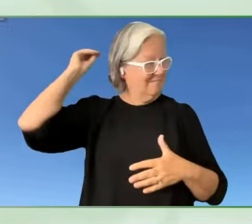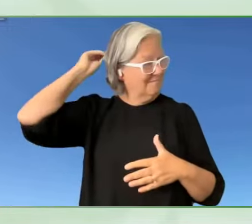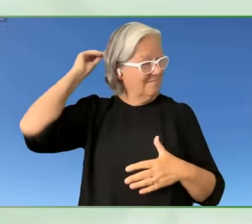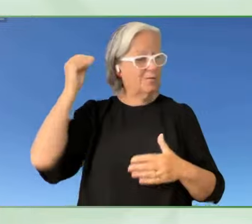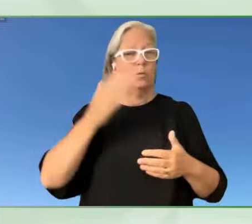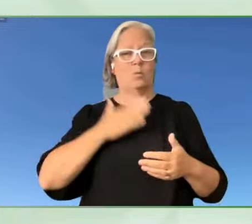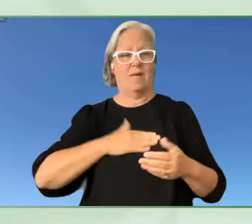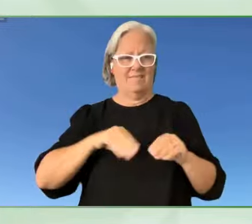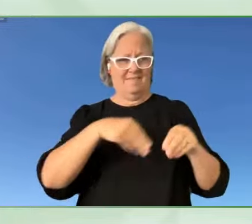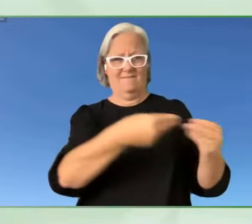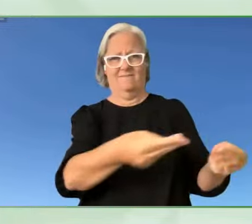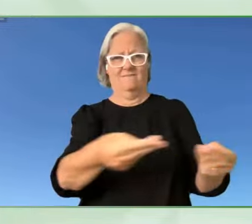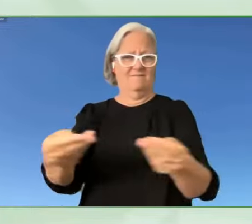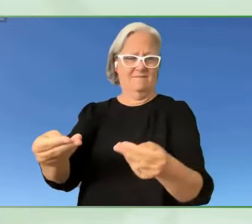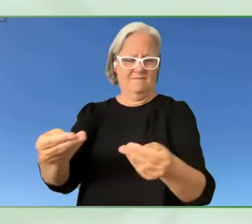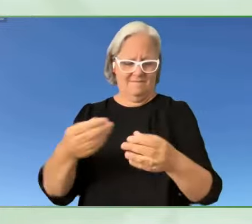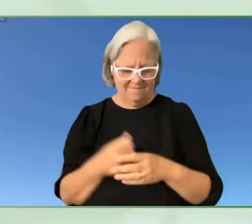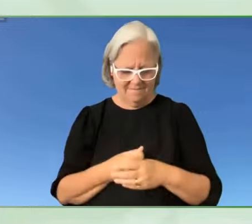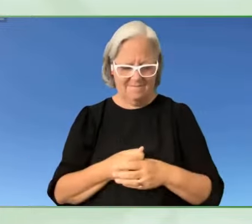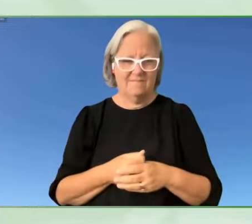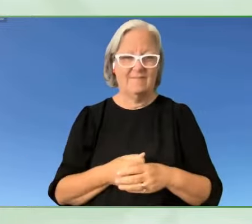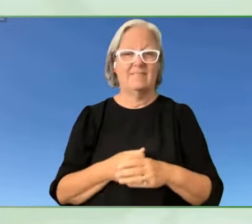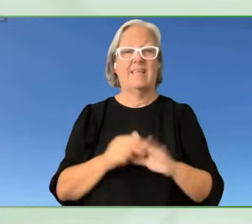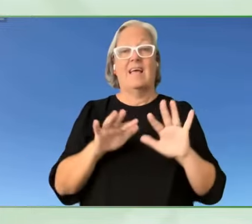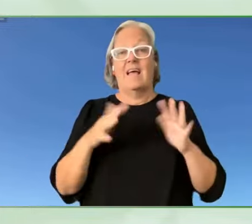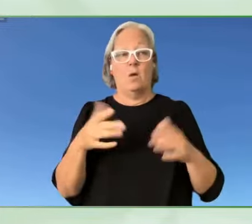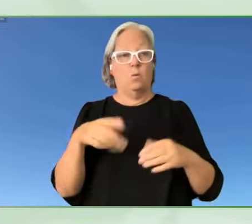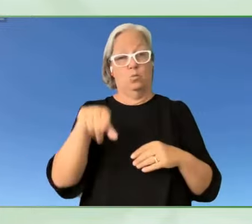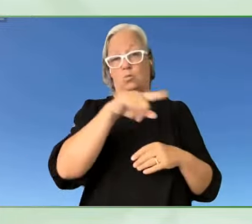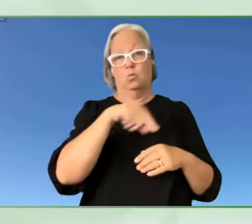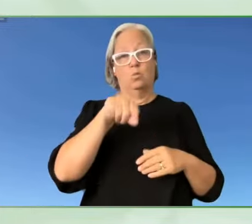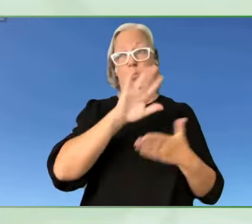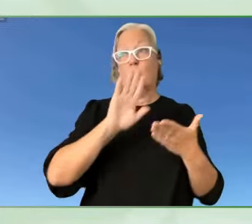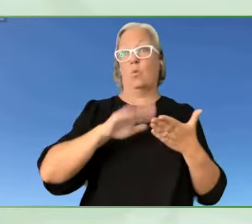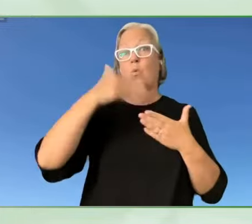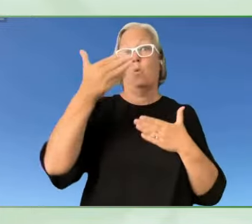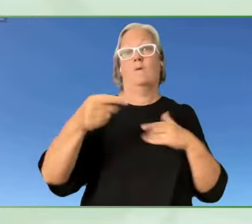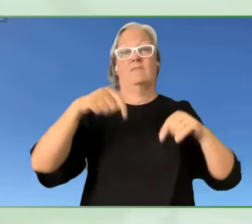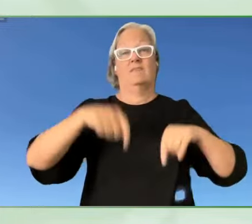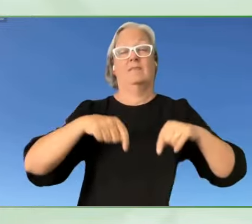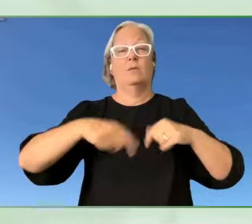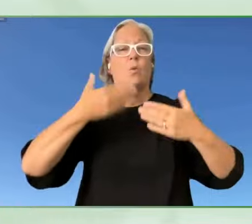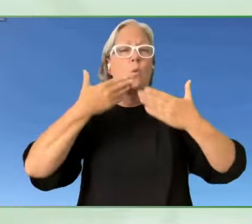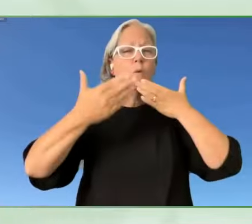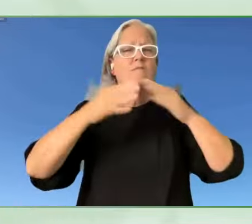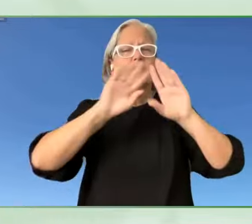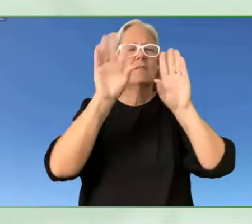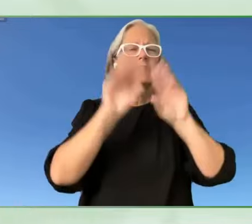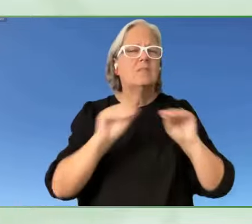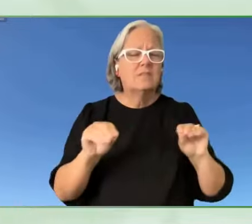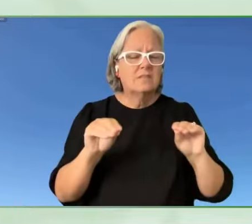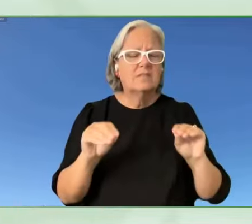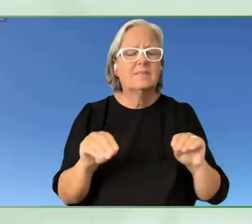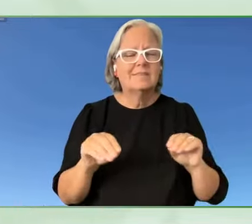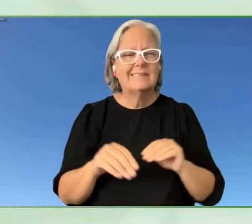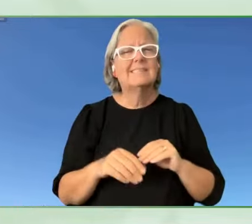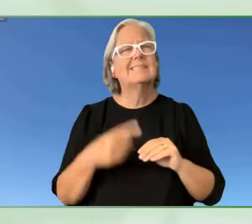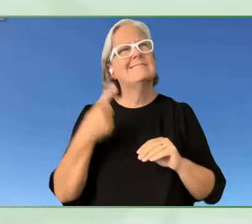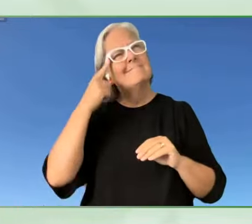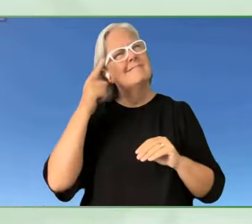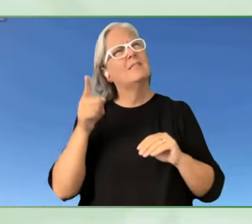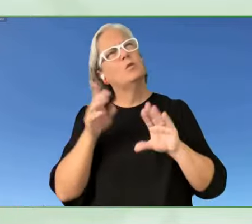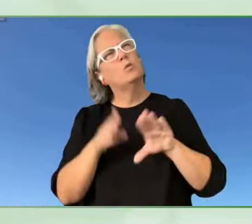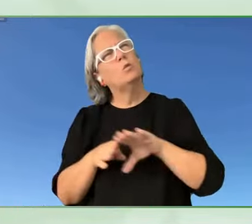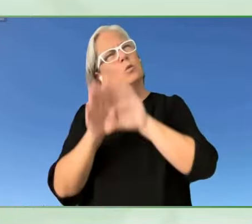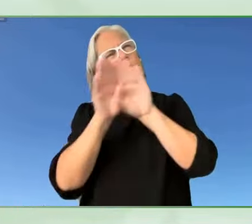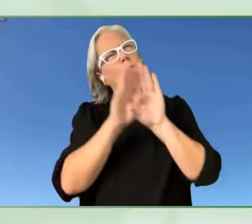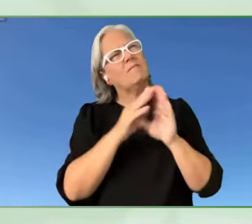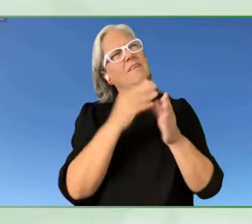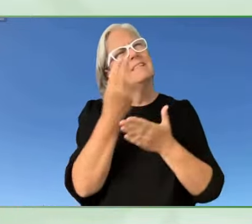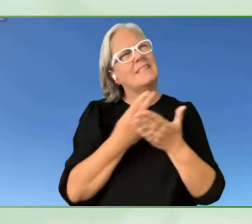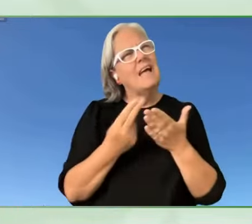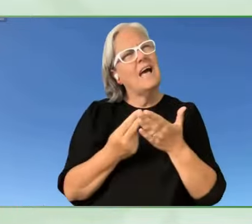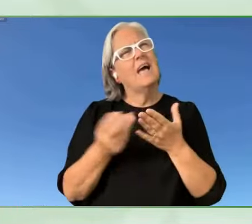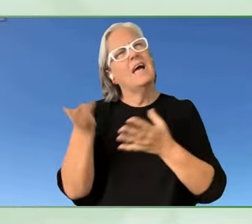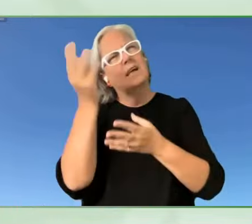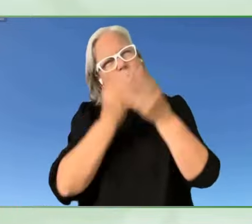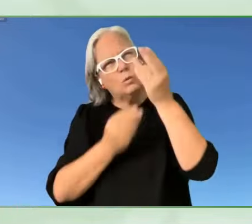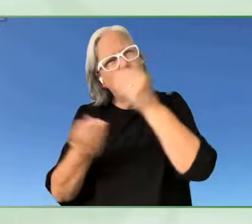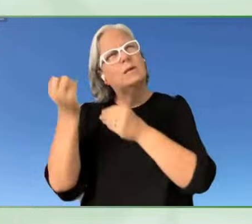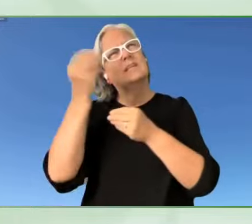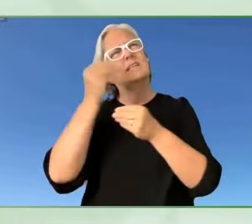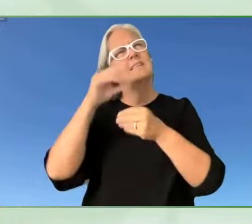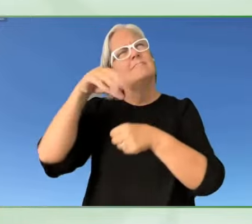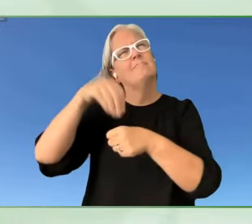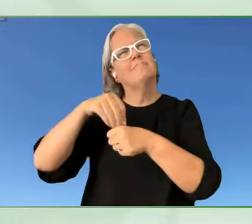All children who go into the classroom with or without disabilities, it is applicable